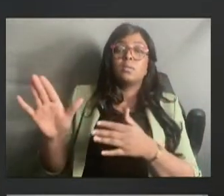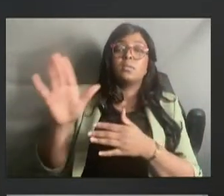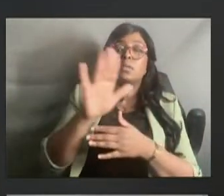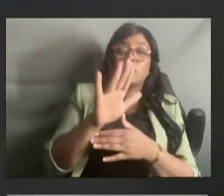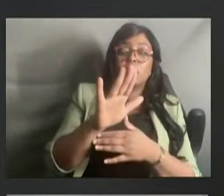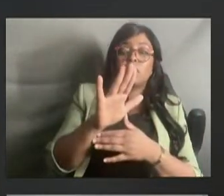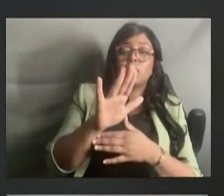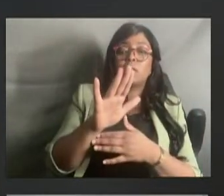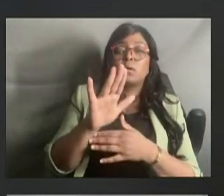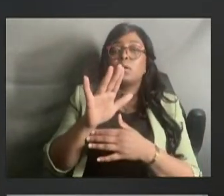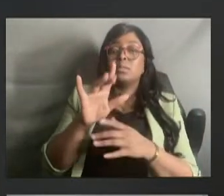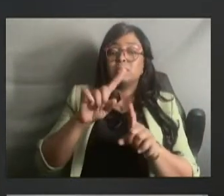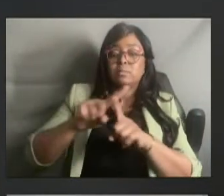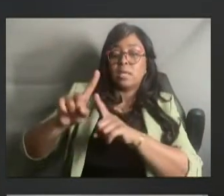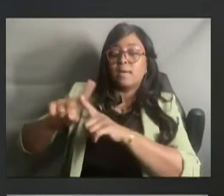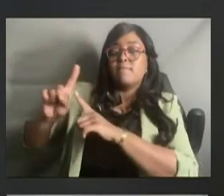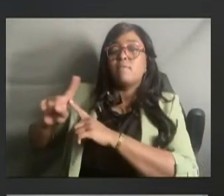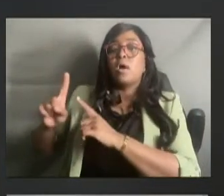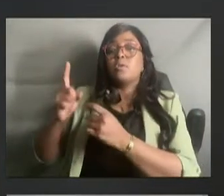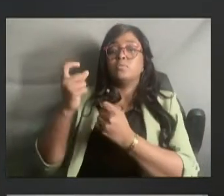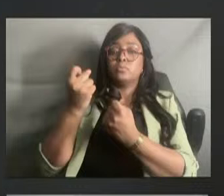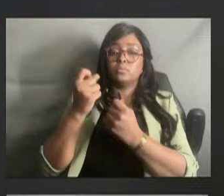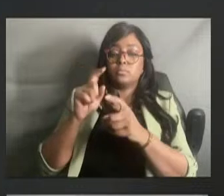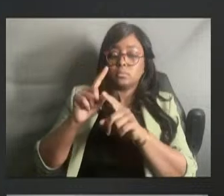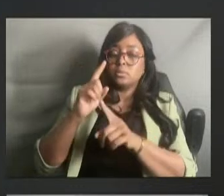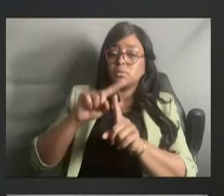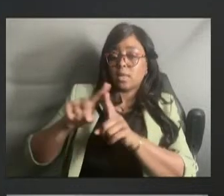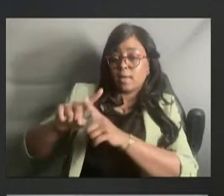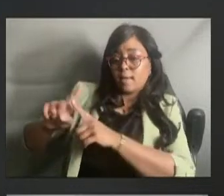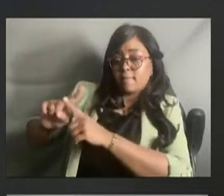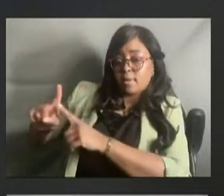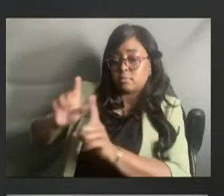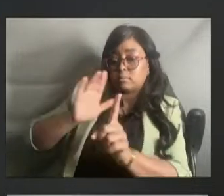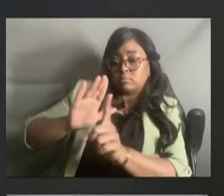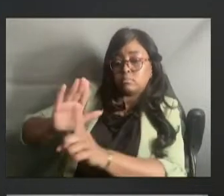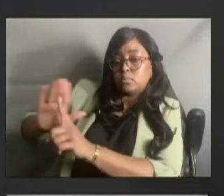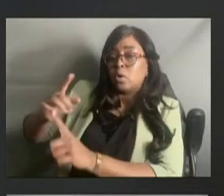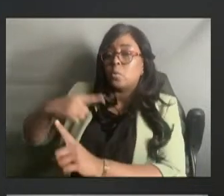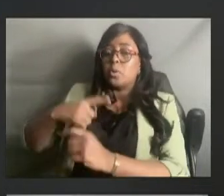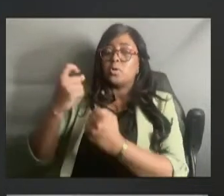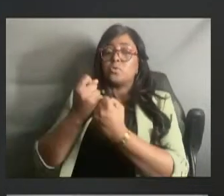lift up our students and their